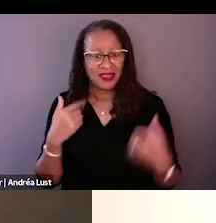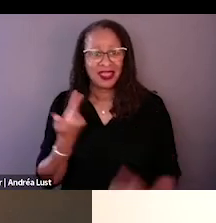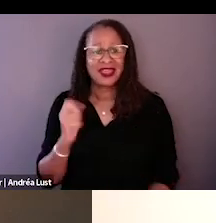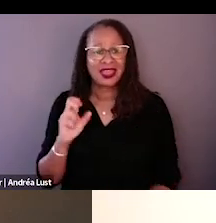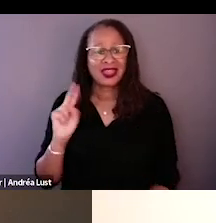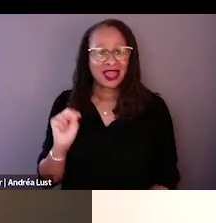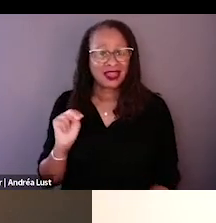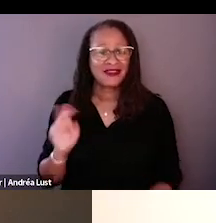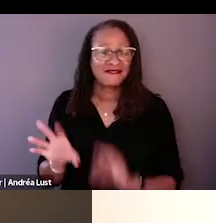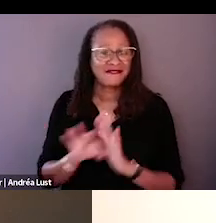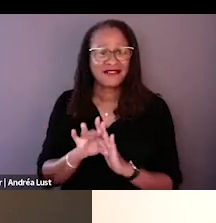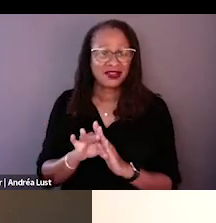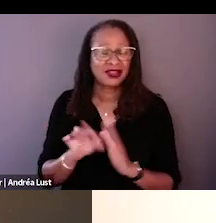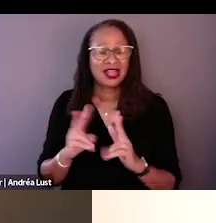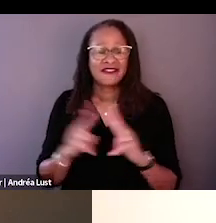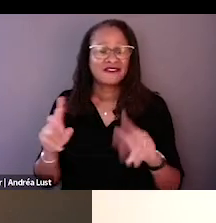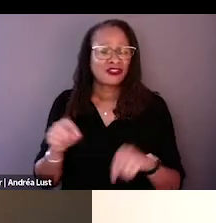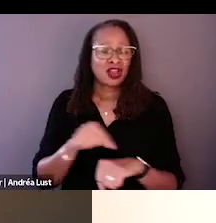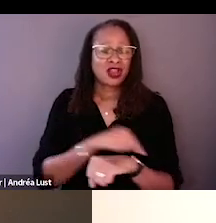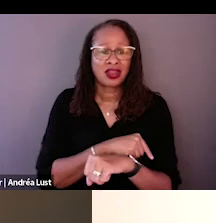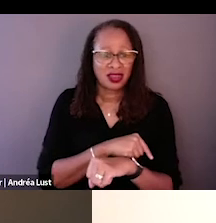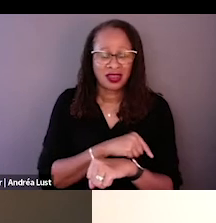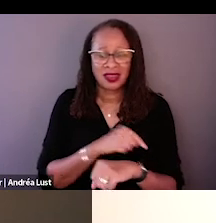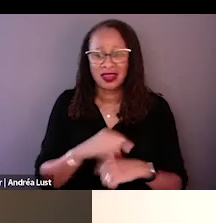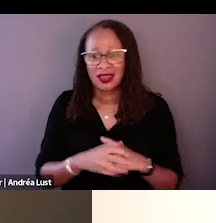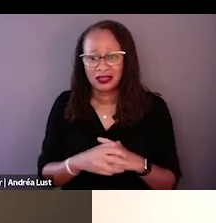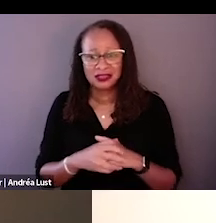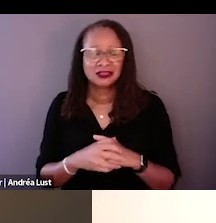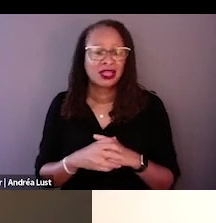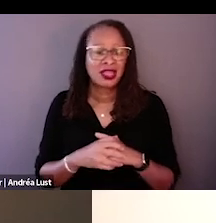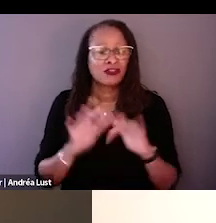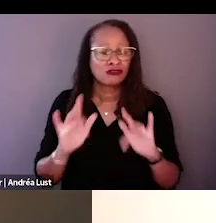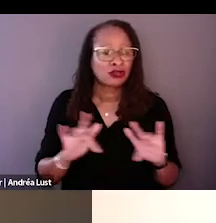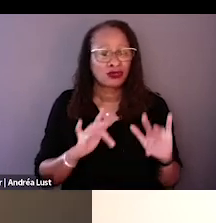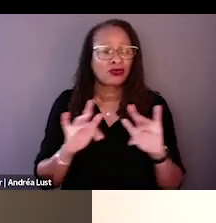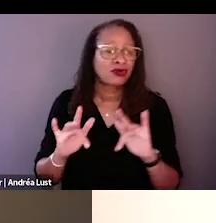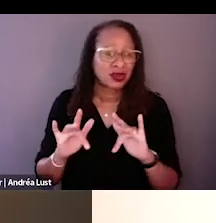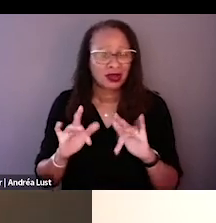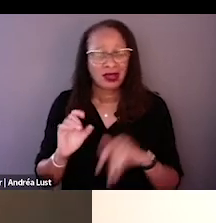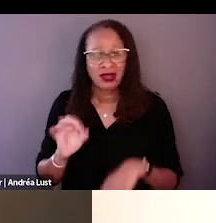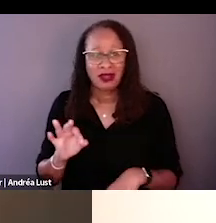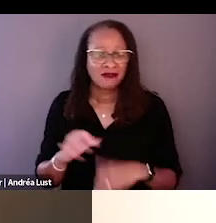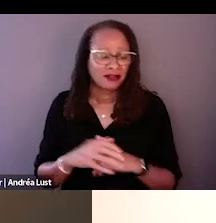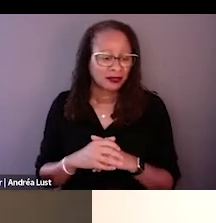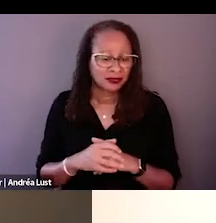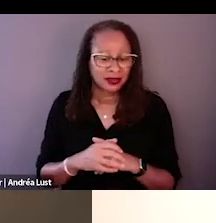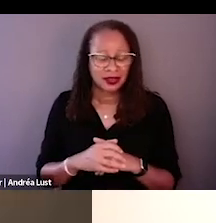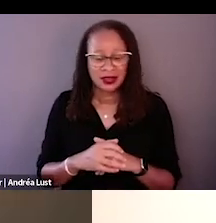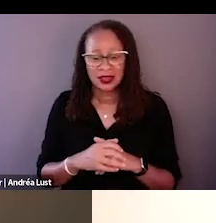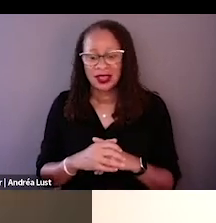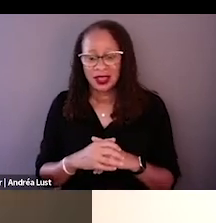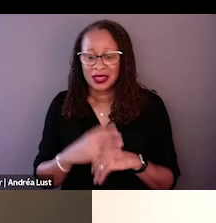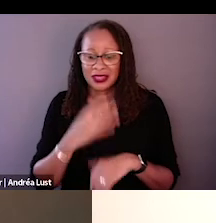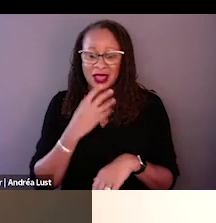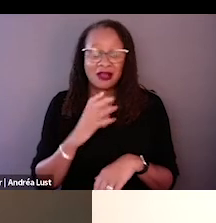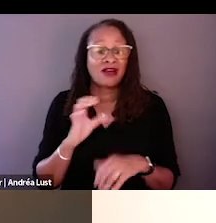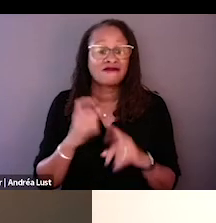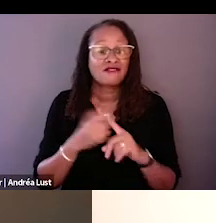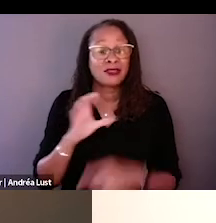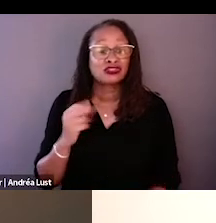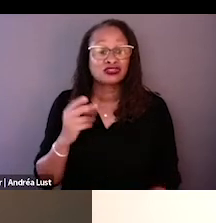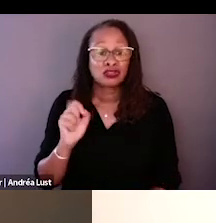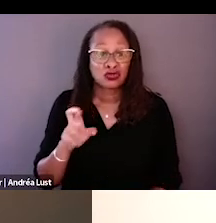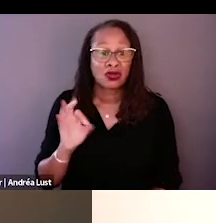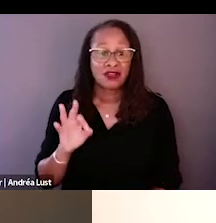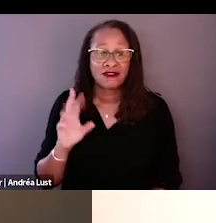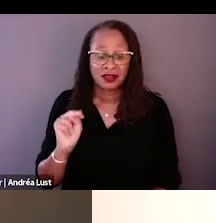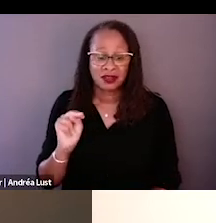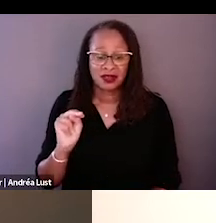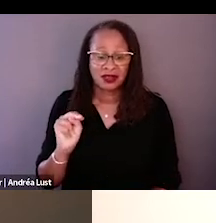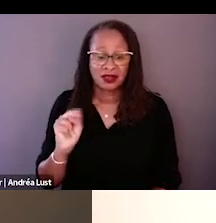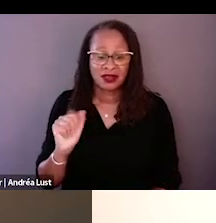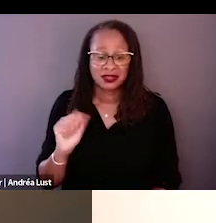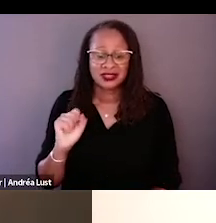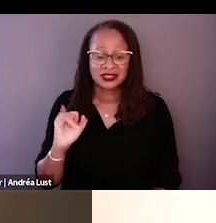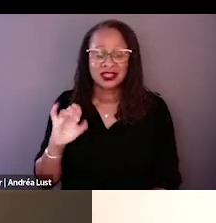I thought, okay, we'll just zoom in ever so slowly on the square so that you're hearing, and you are